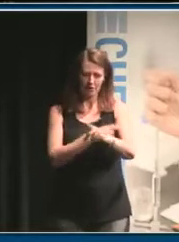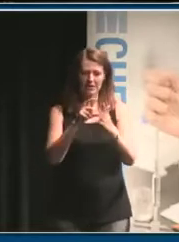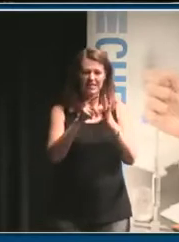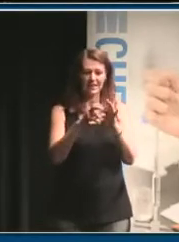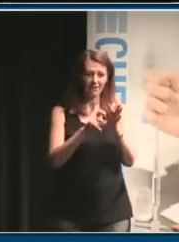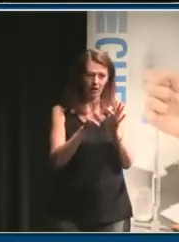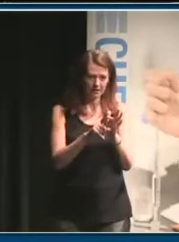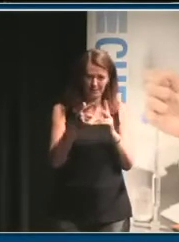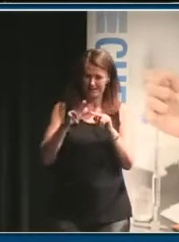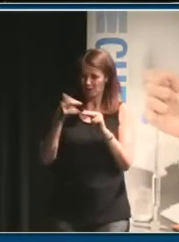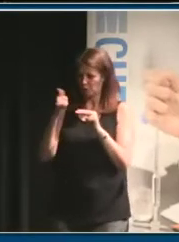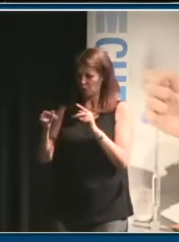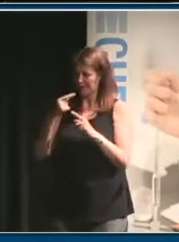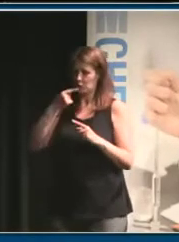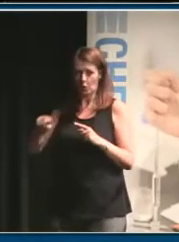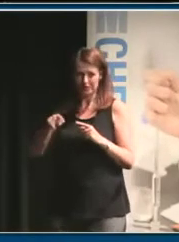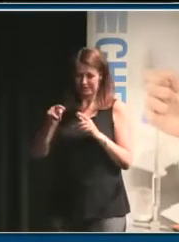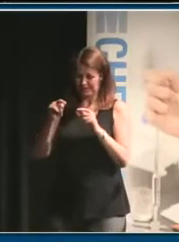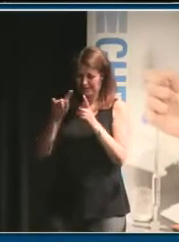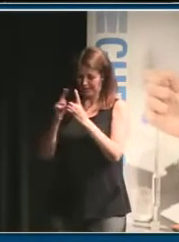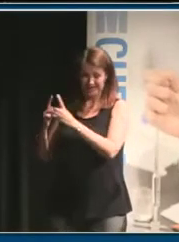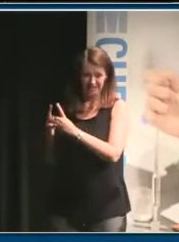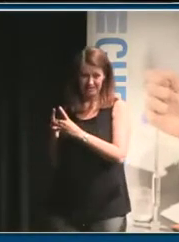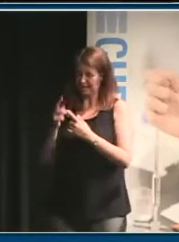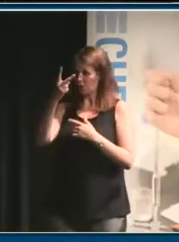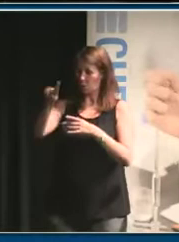toxic materials that in 20 years they're going to go into a landfill and everyone's going to